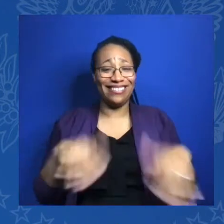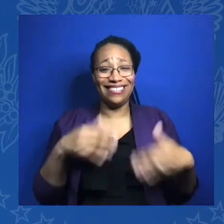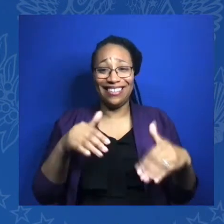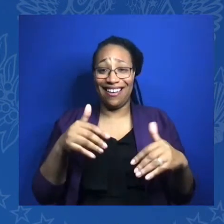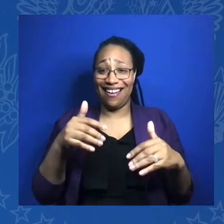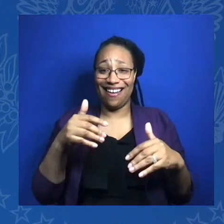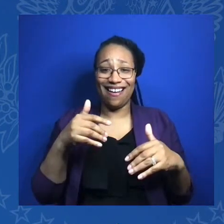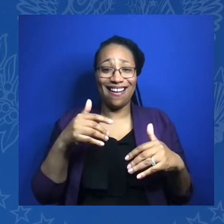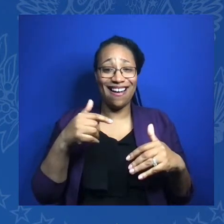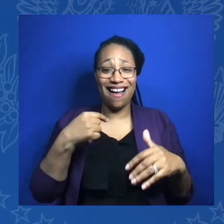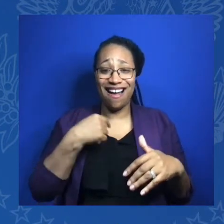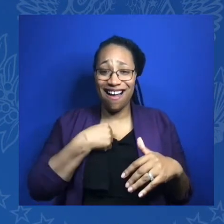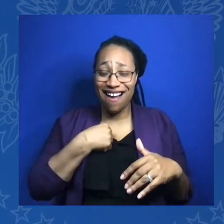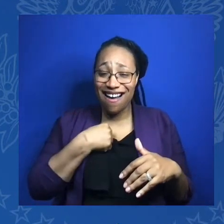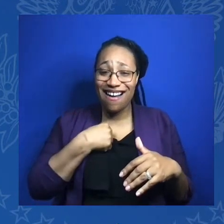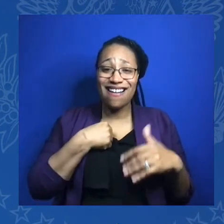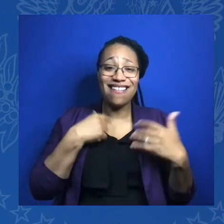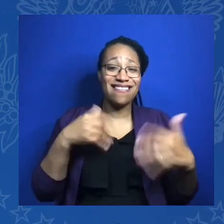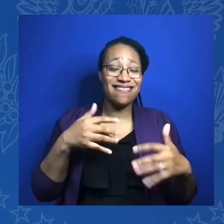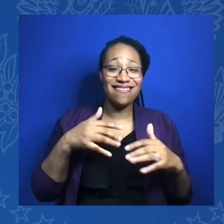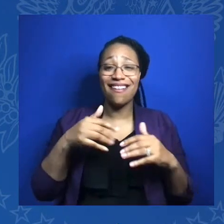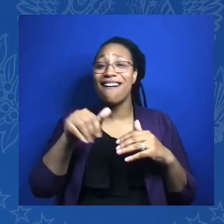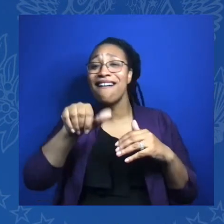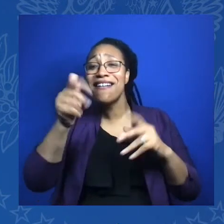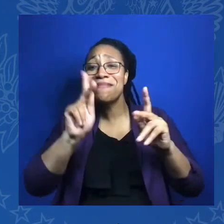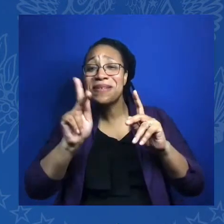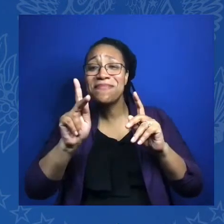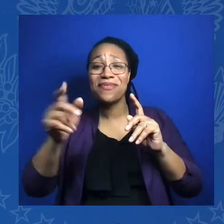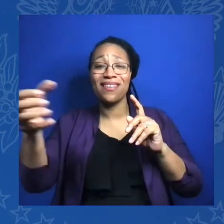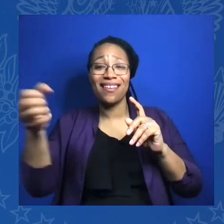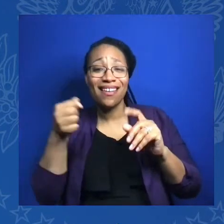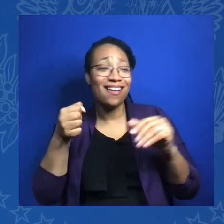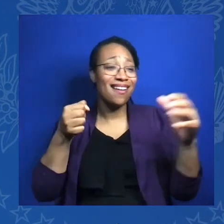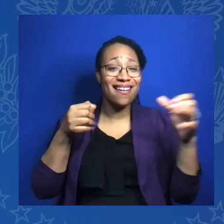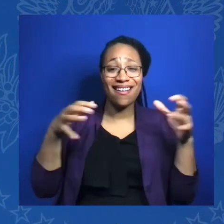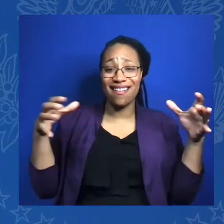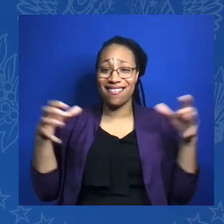We added 12 million jobs, and that's just counting the lawyers to -- who defended the president.